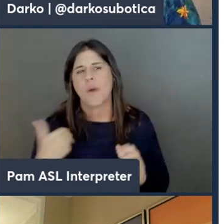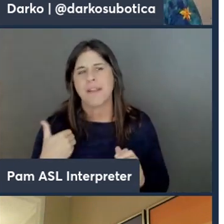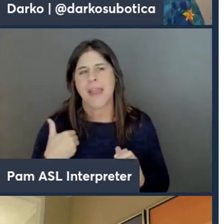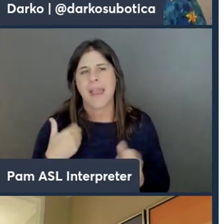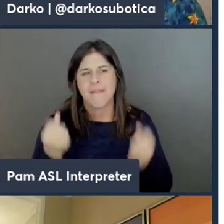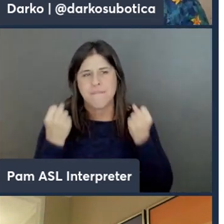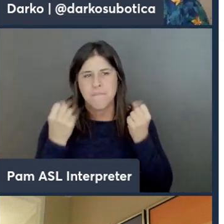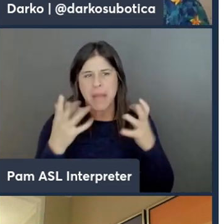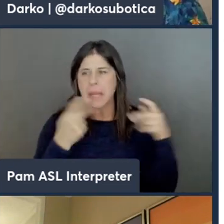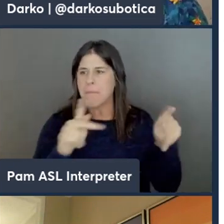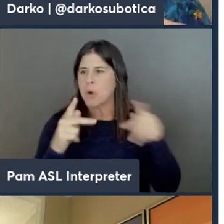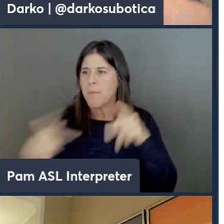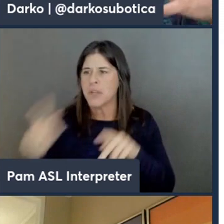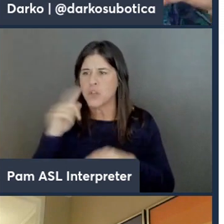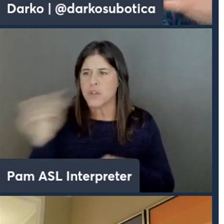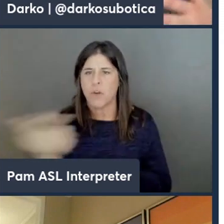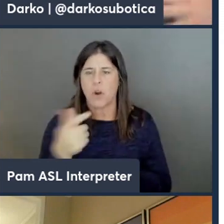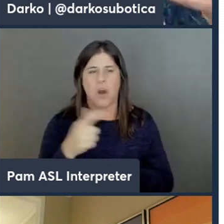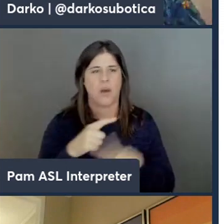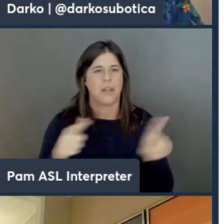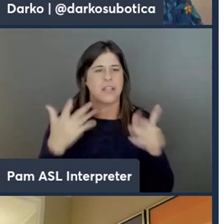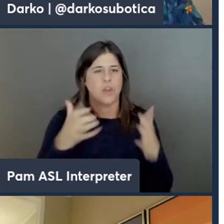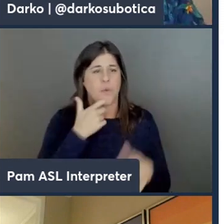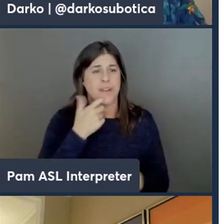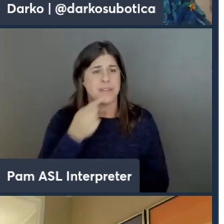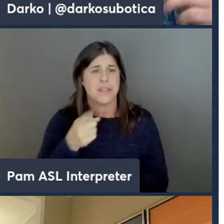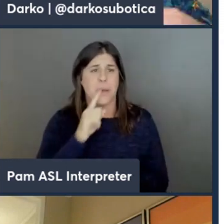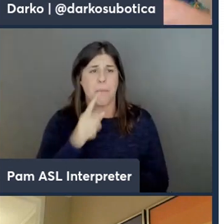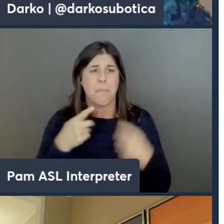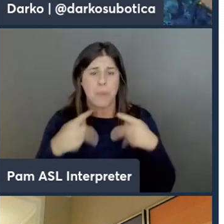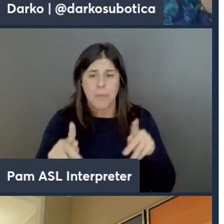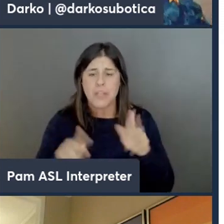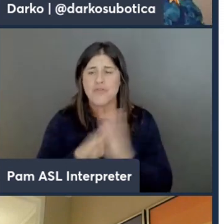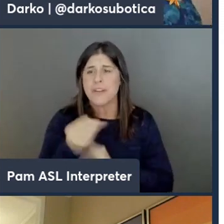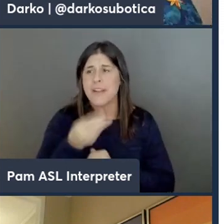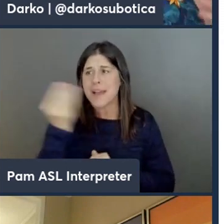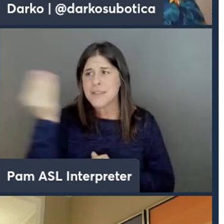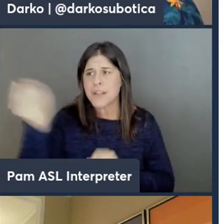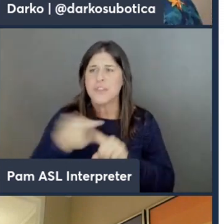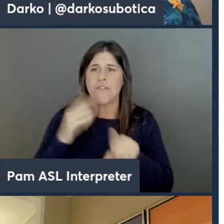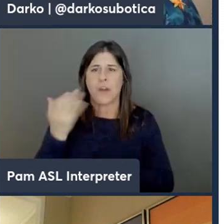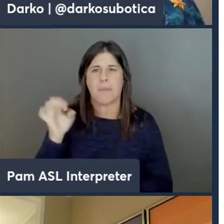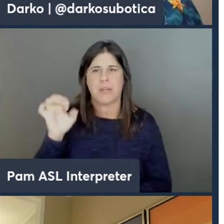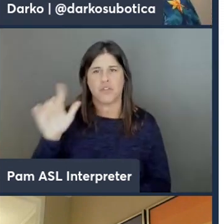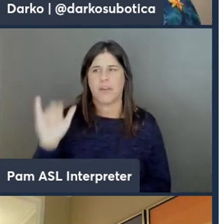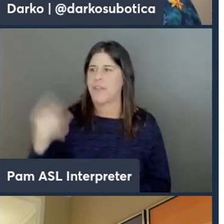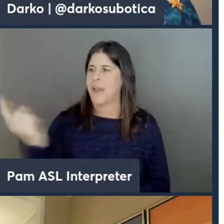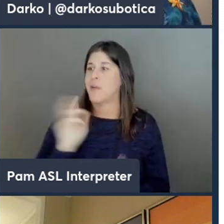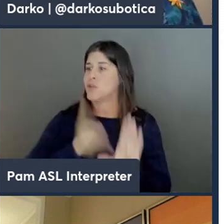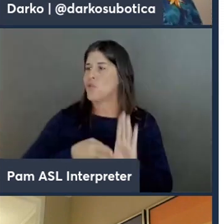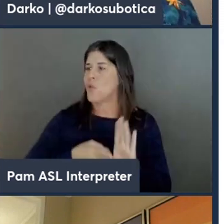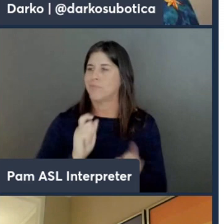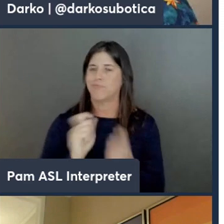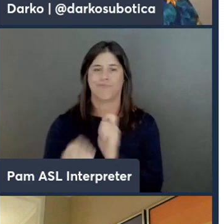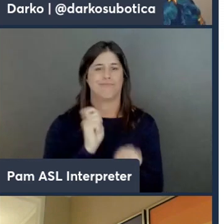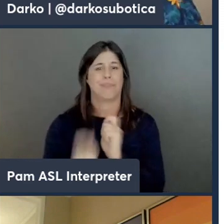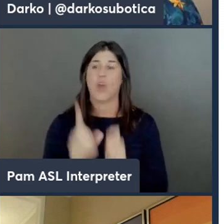And as Abhijit said, permission excalation, from a channel where somebody can just join a Channel, and just say, "Hey, do that."